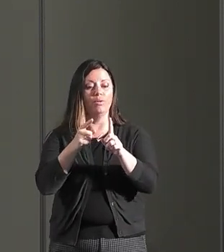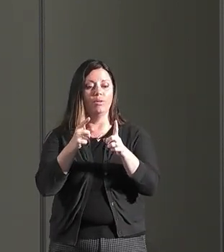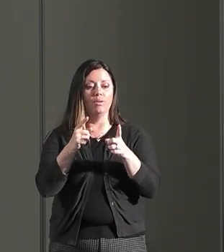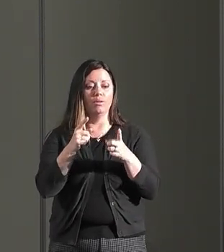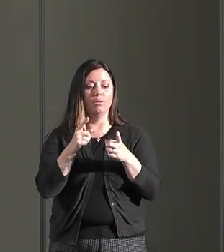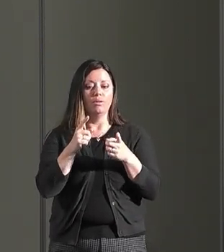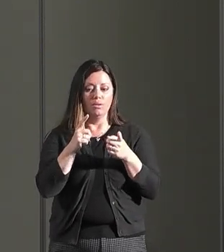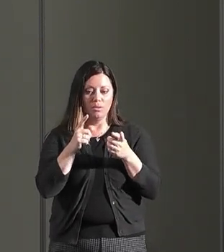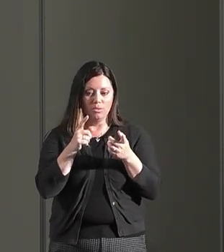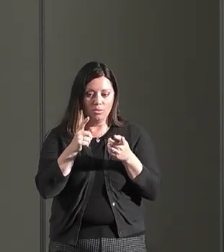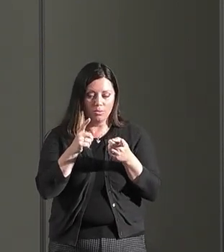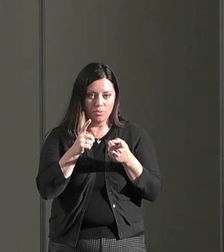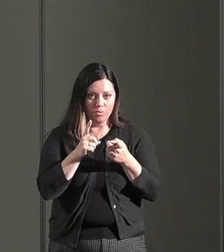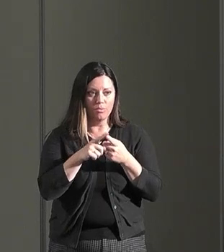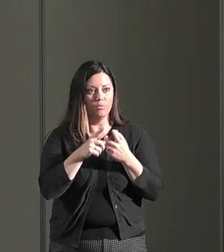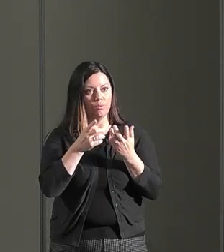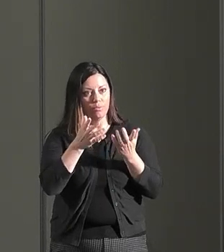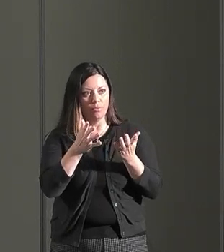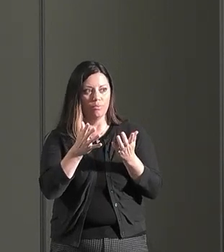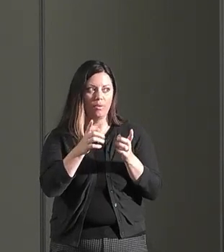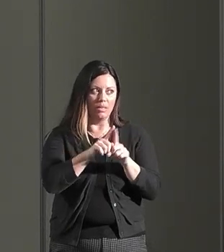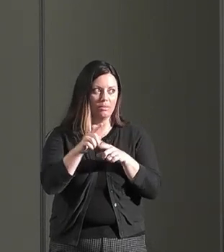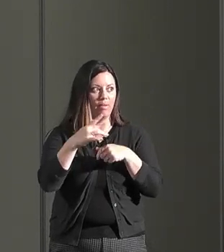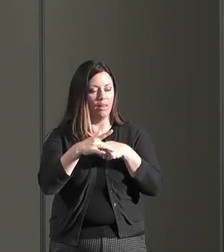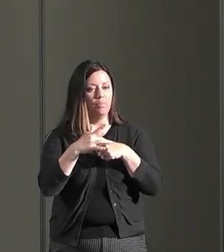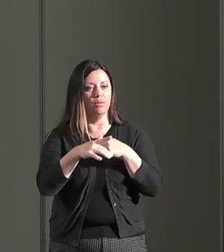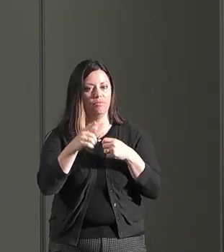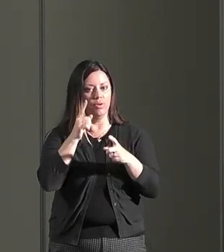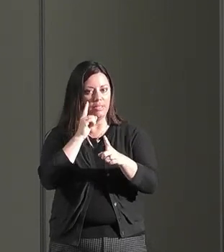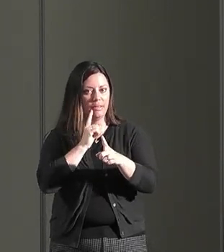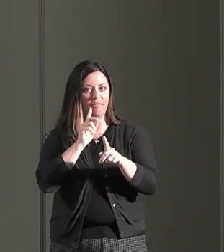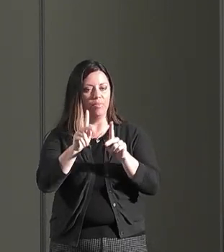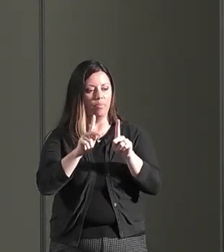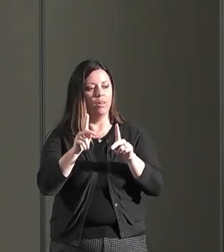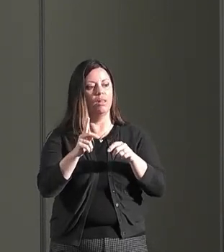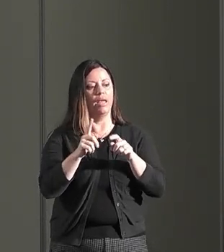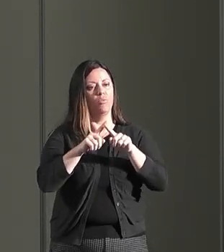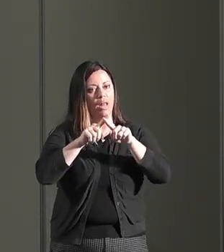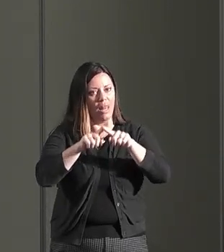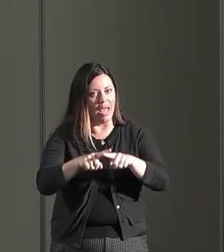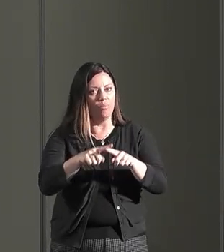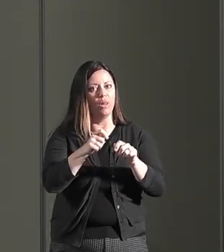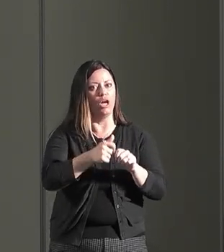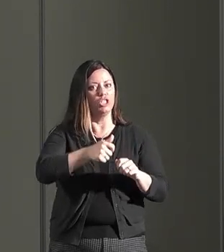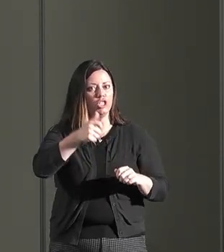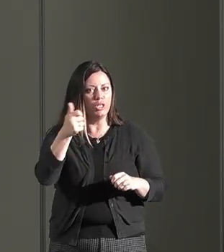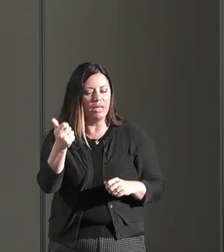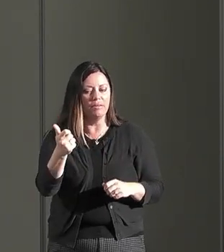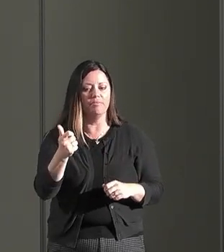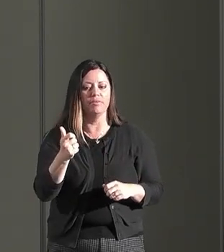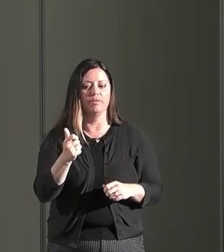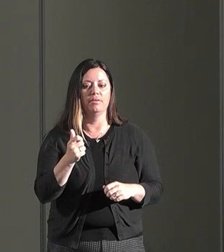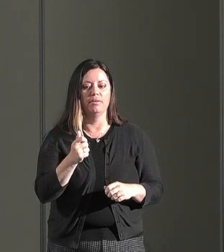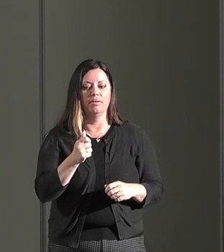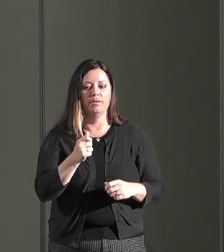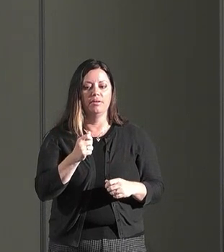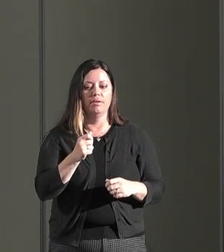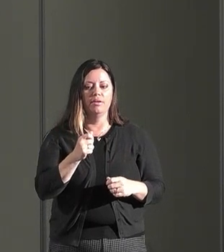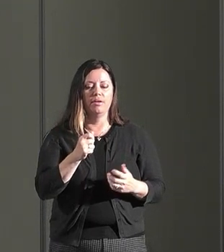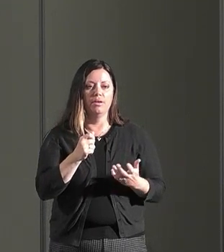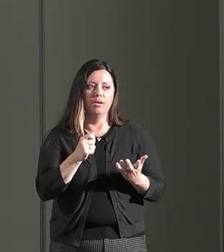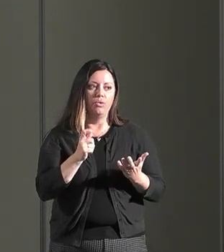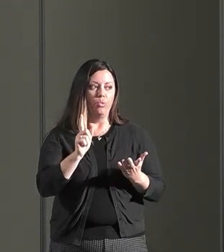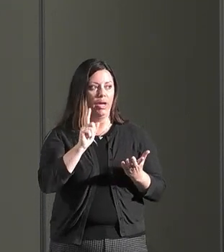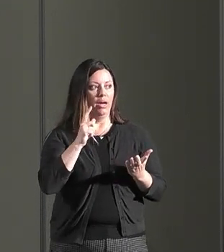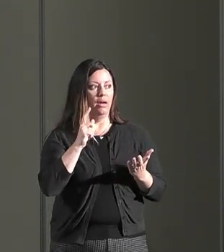service available to deaf people as a reliable alternative where in person services, accessibility